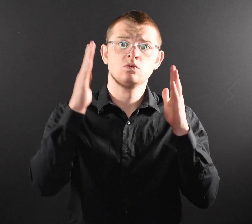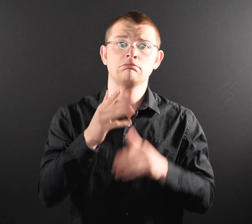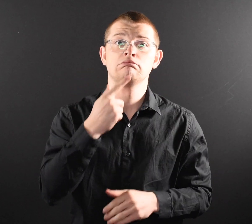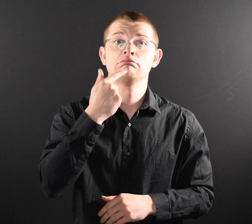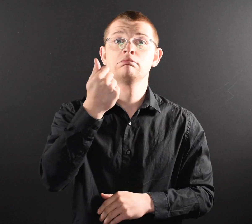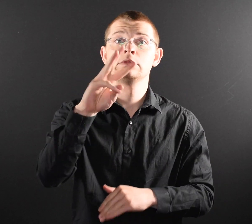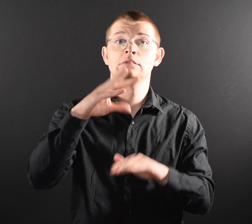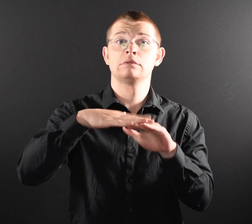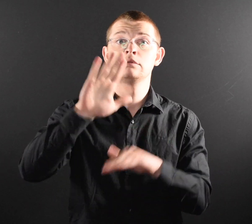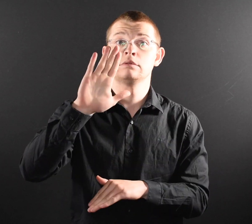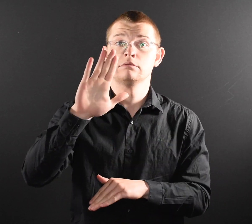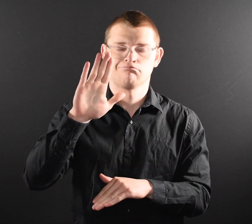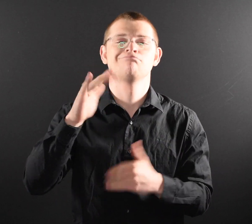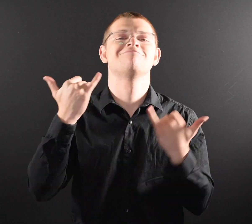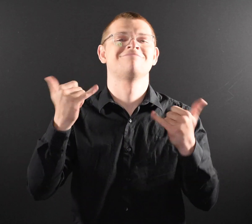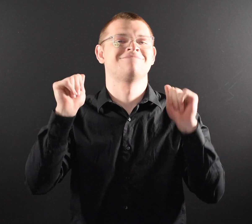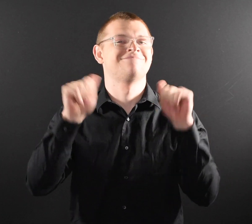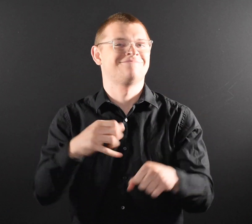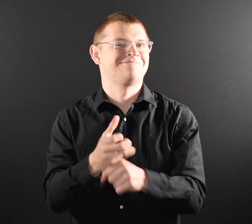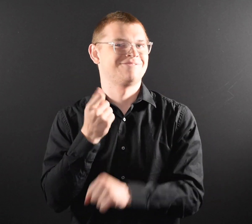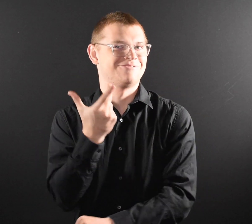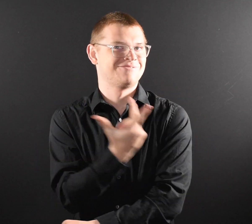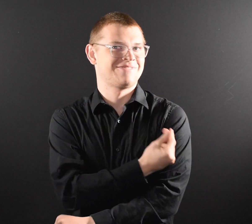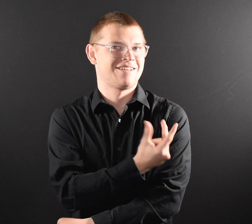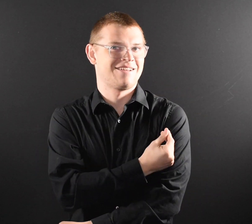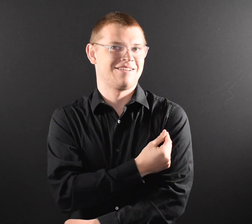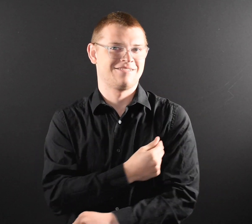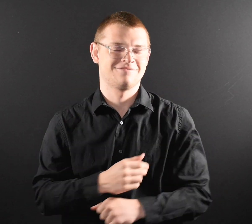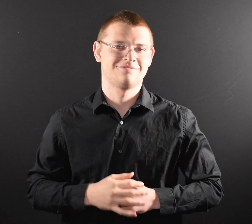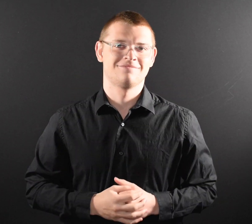16 years of age and older will be eligible to get a shot.